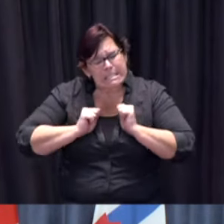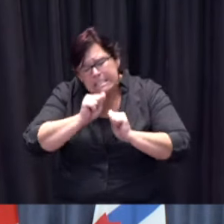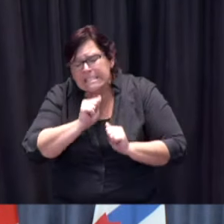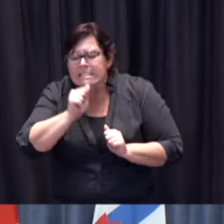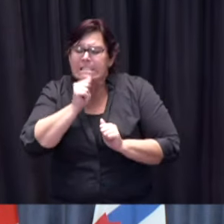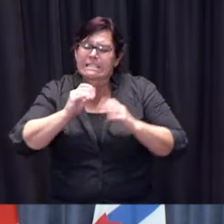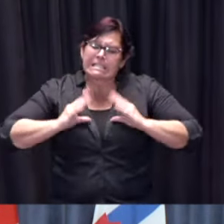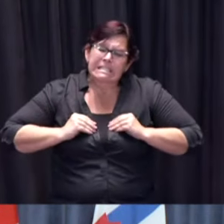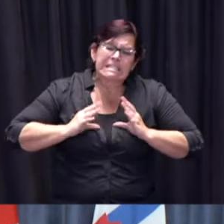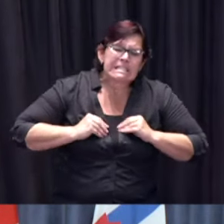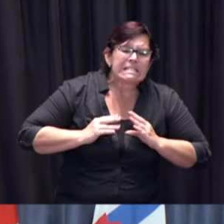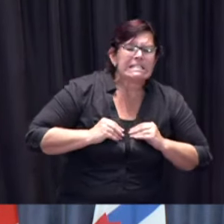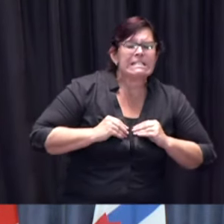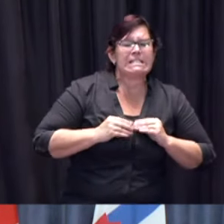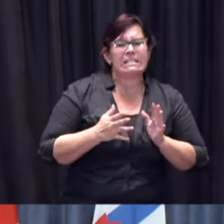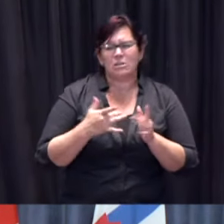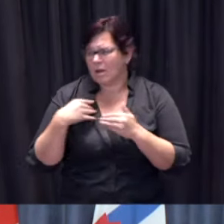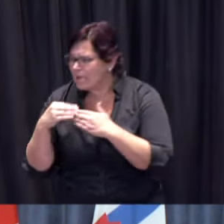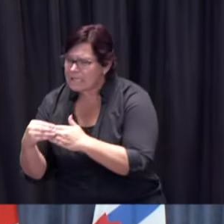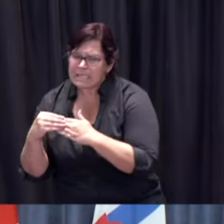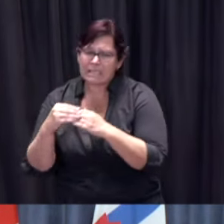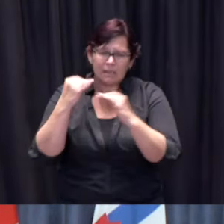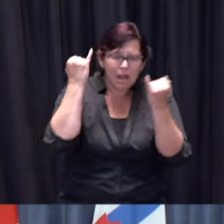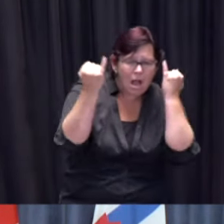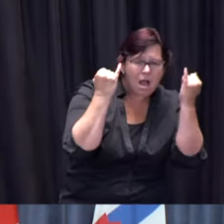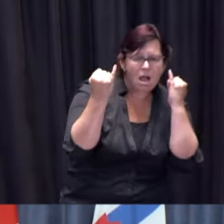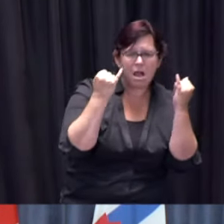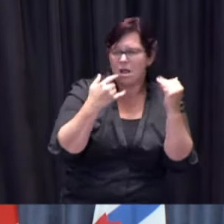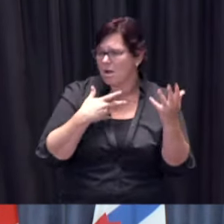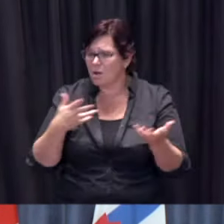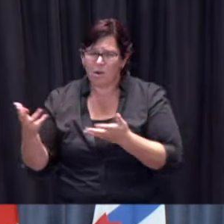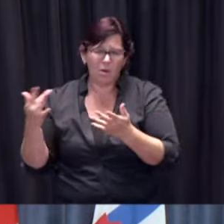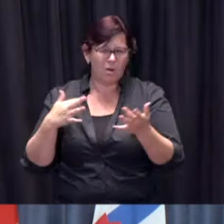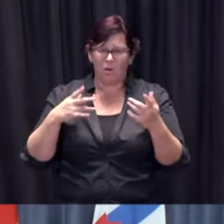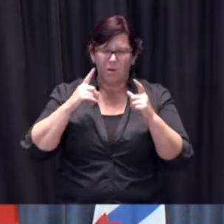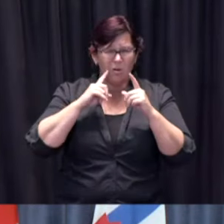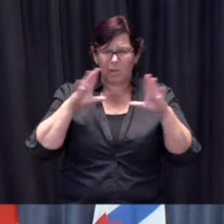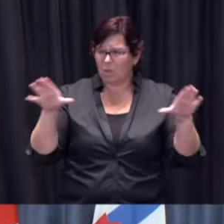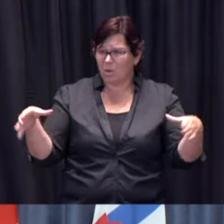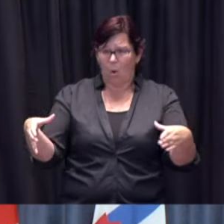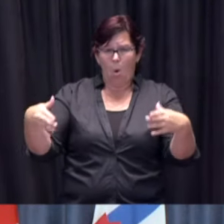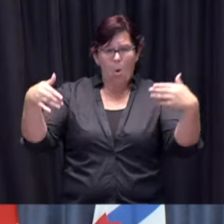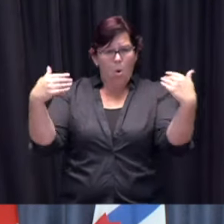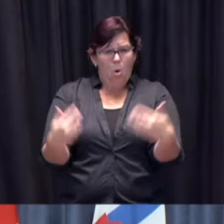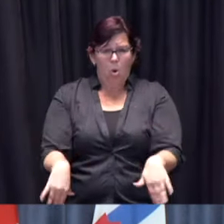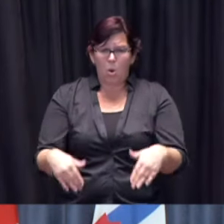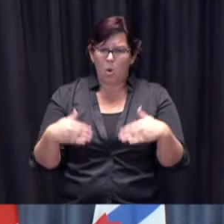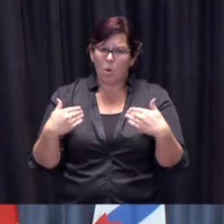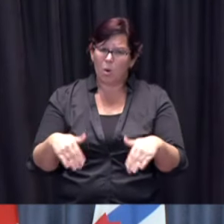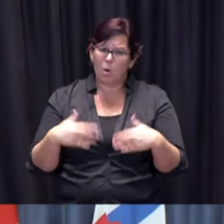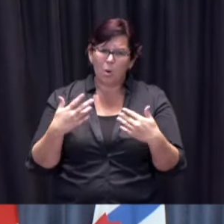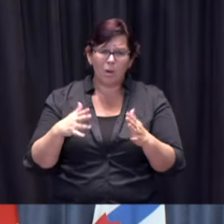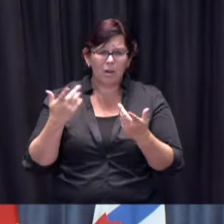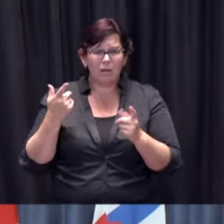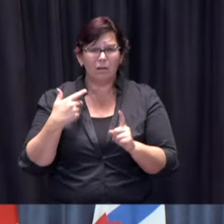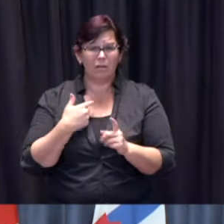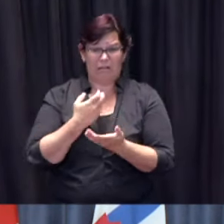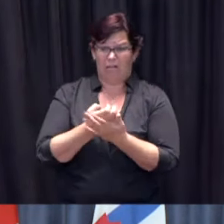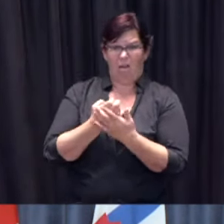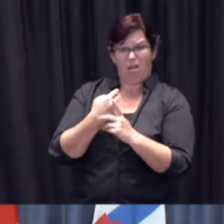Councillor Cressy has been stellar we've worked hard from an economic development perspective to help businesses and I know businesses have endured